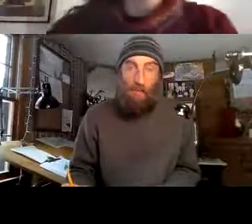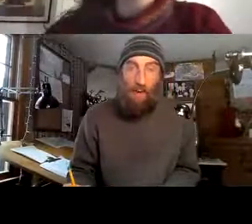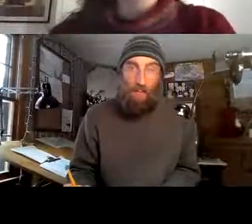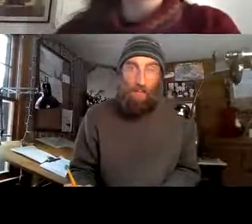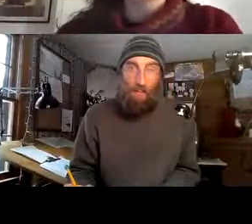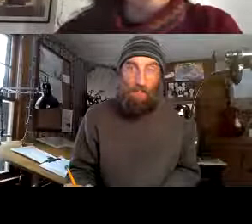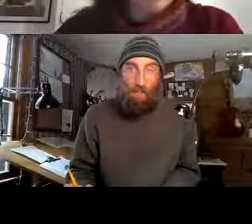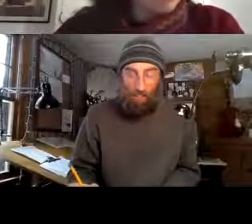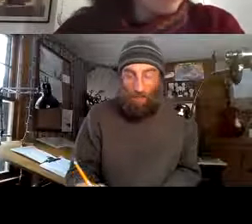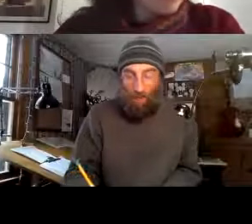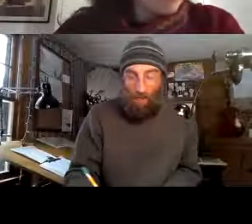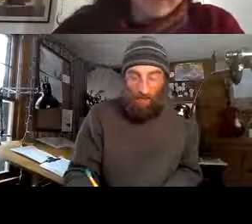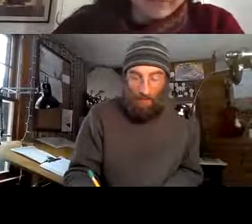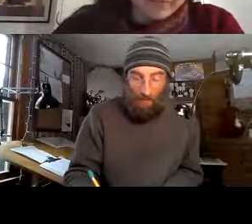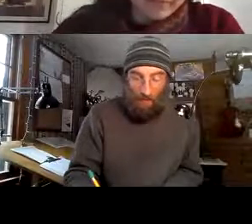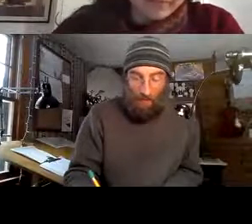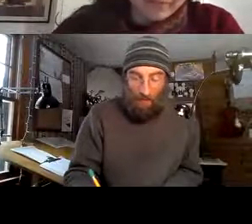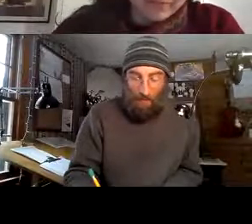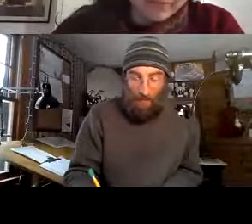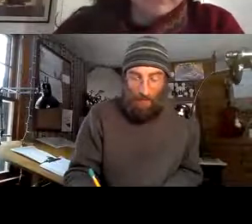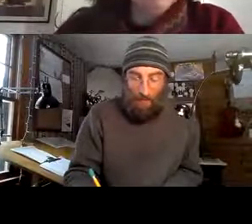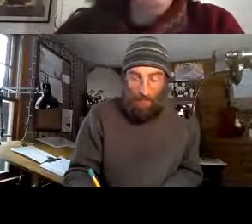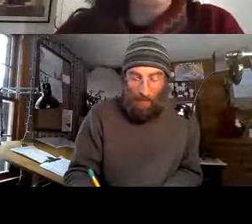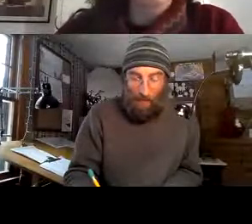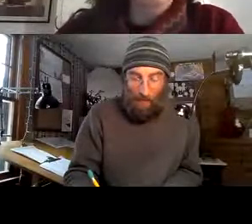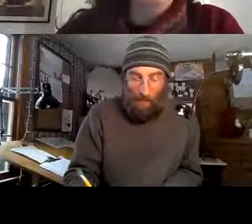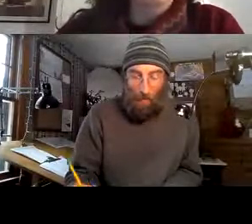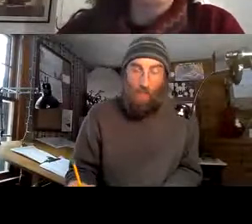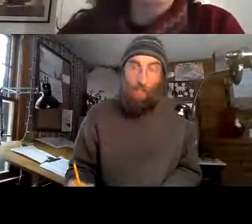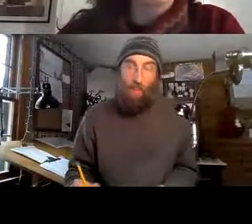it's not too too bad of a secret or something. You know, you can even hint at, like, maybe